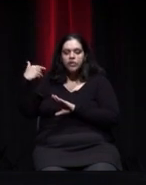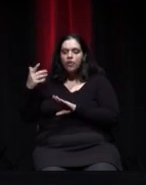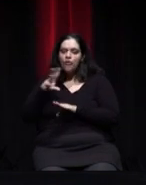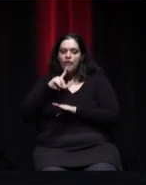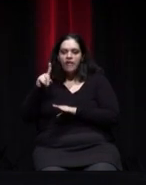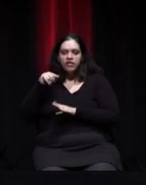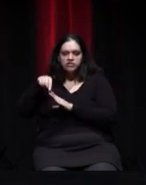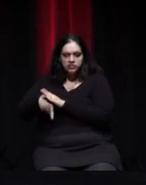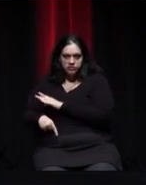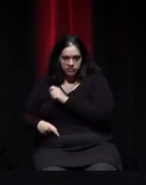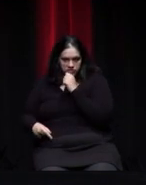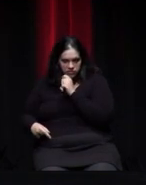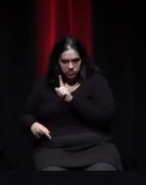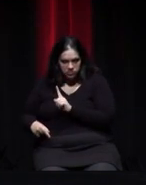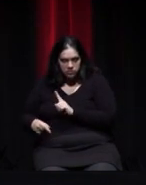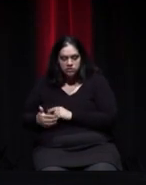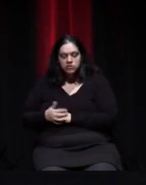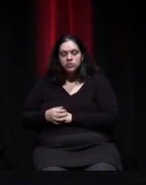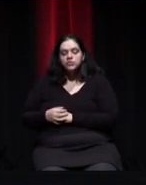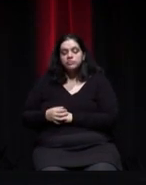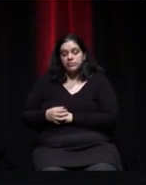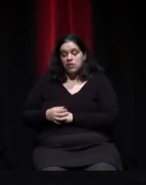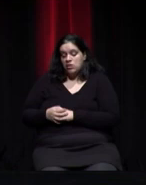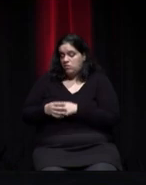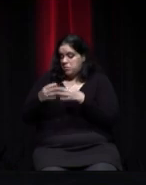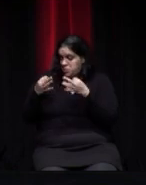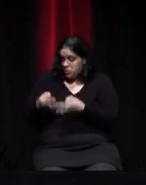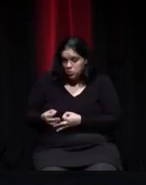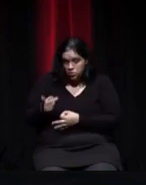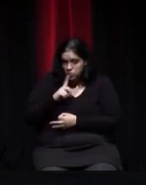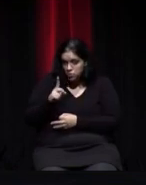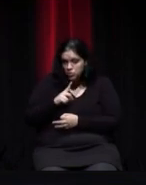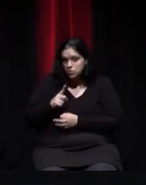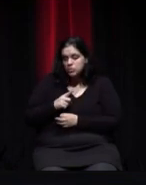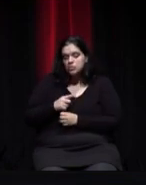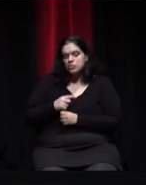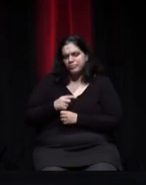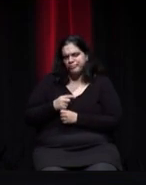It'd be unfair to say: Damn, but then these people